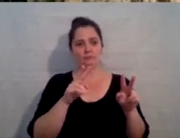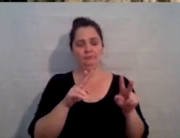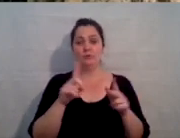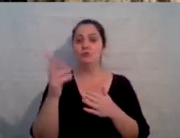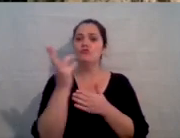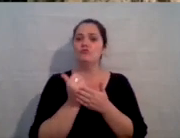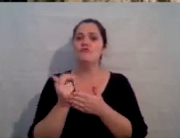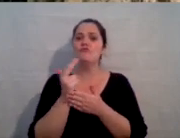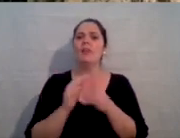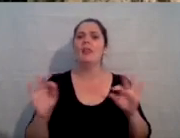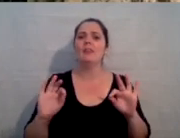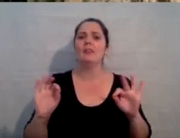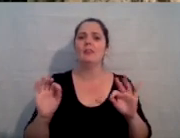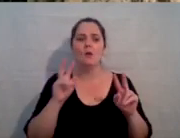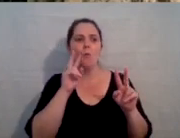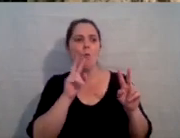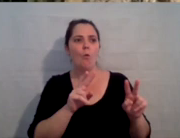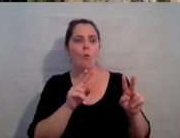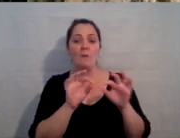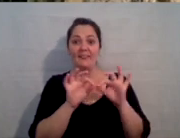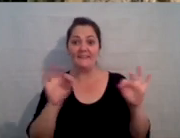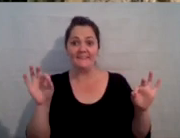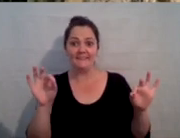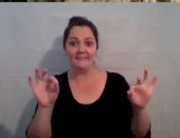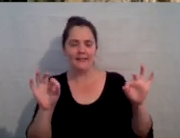stick, look, map, visualise. You're figuring it out, you're